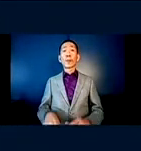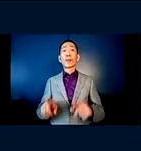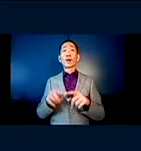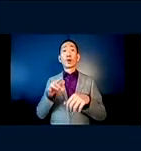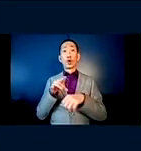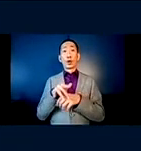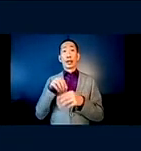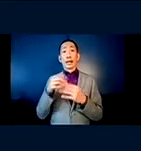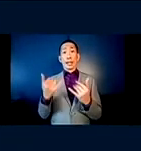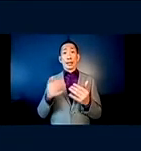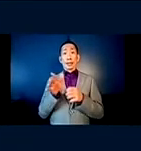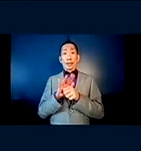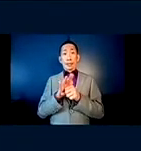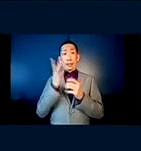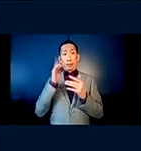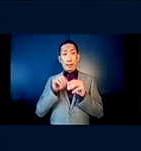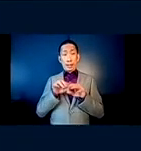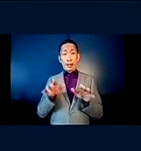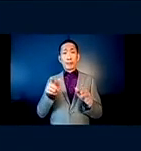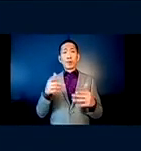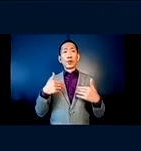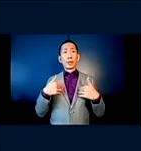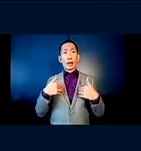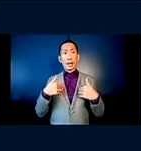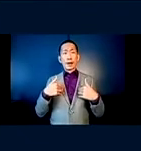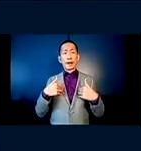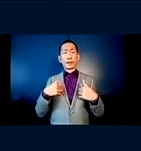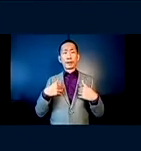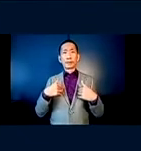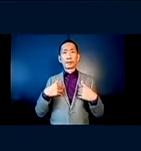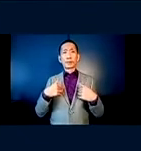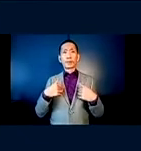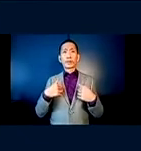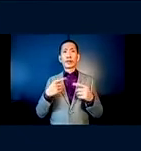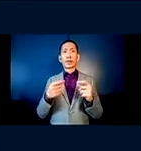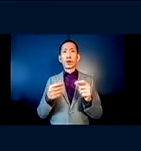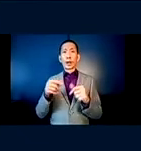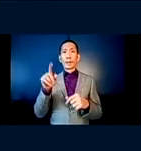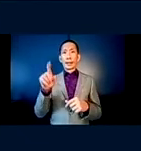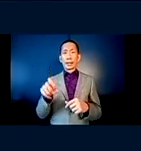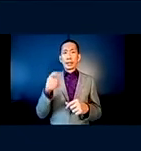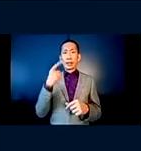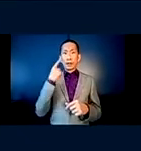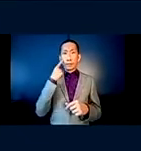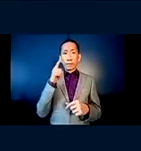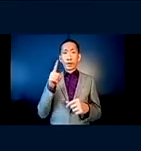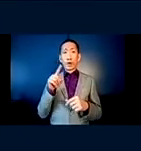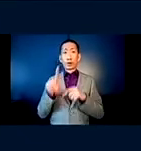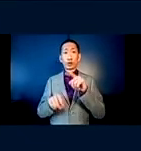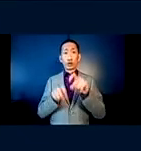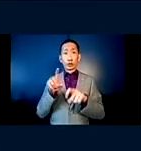WE ALSO REALIZED RELATIVELY EARLY IN THIS PANDEMIC THAT THERE WAS GOING TO BE A RAPID